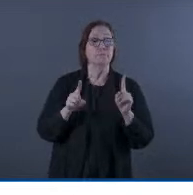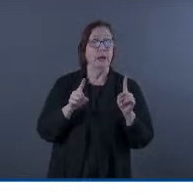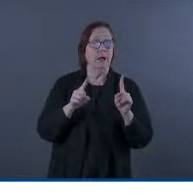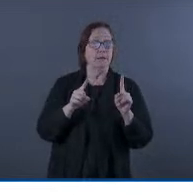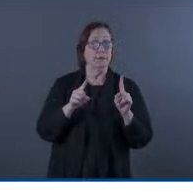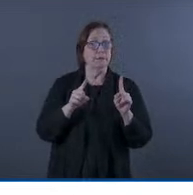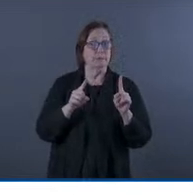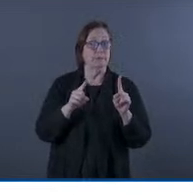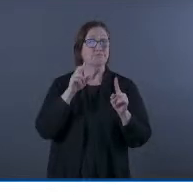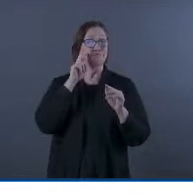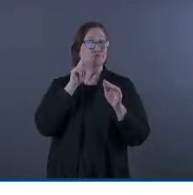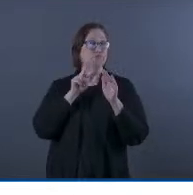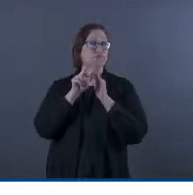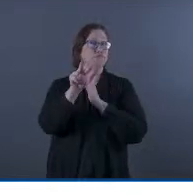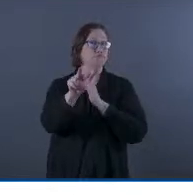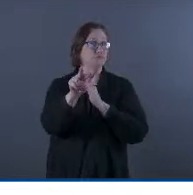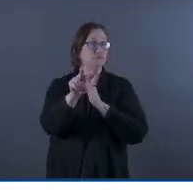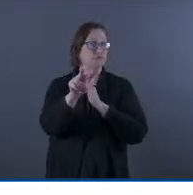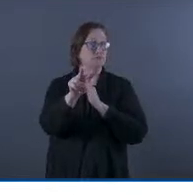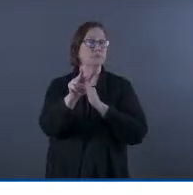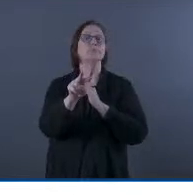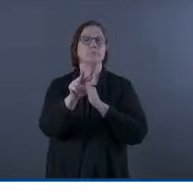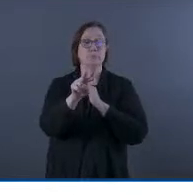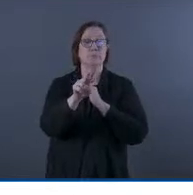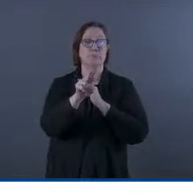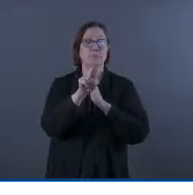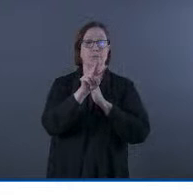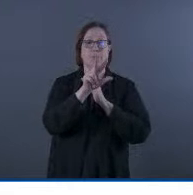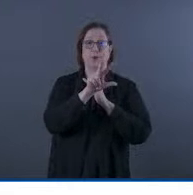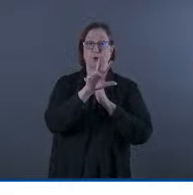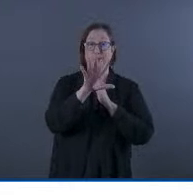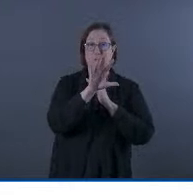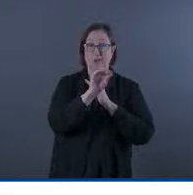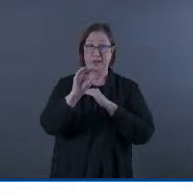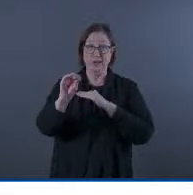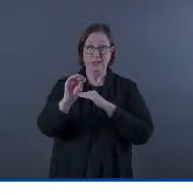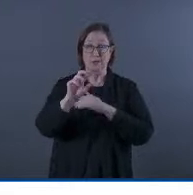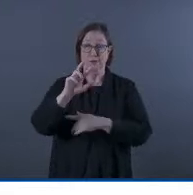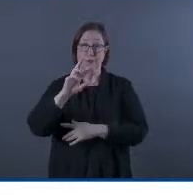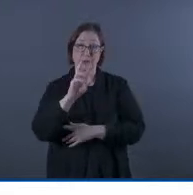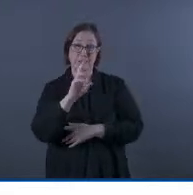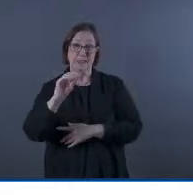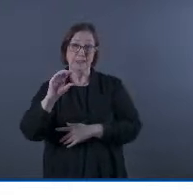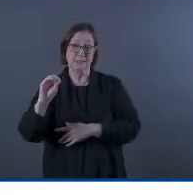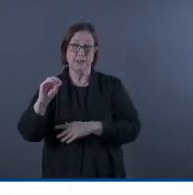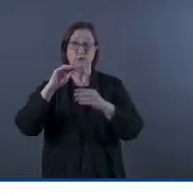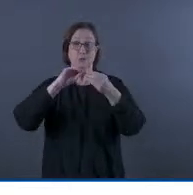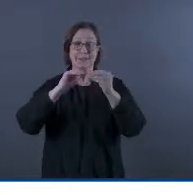receiving about 3,500 to 3600 first doses each of those weeks.